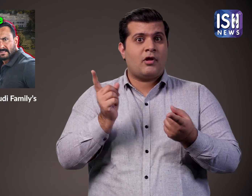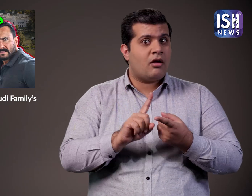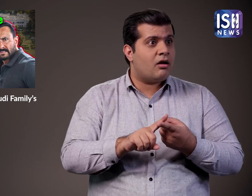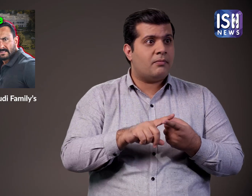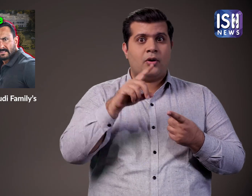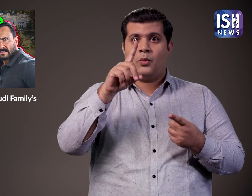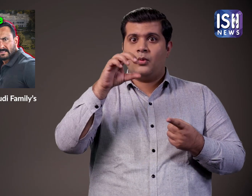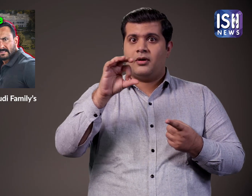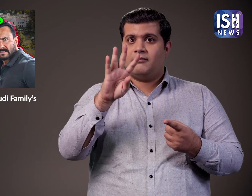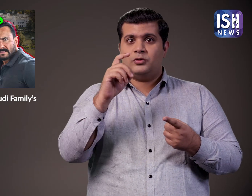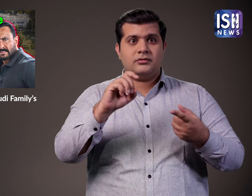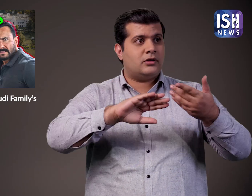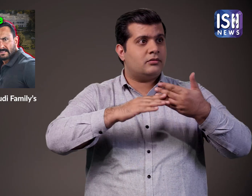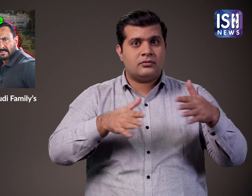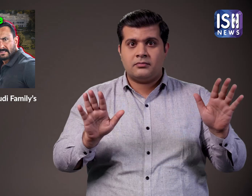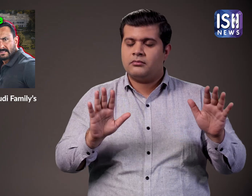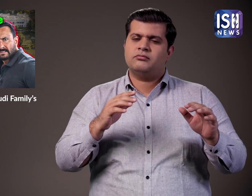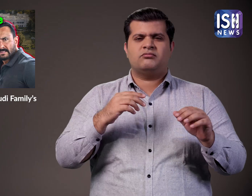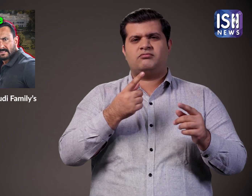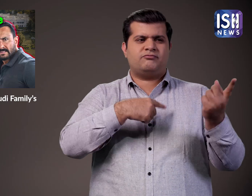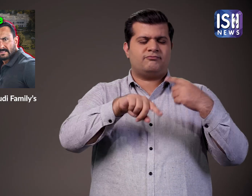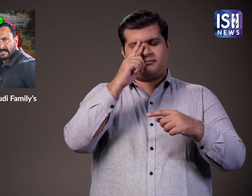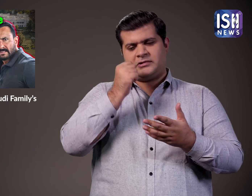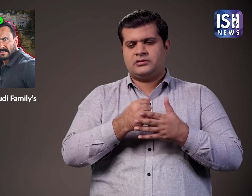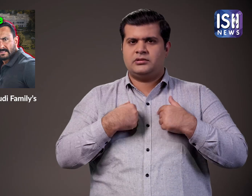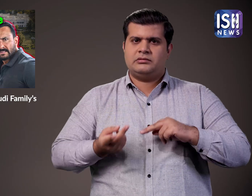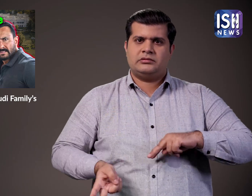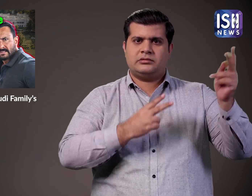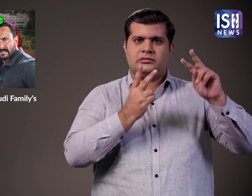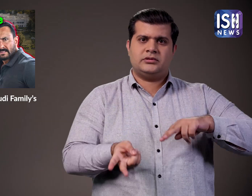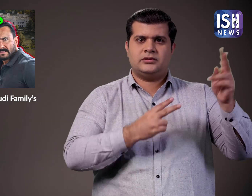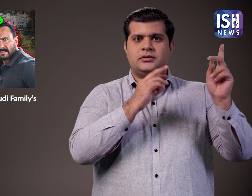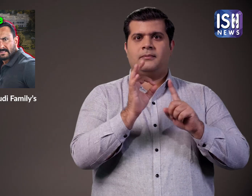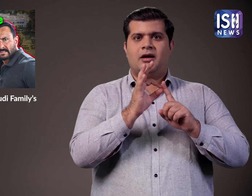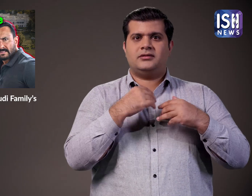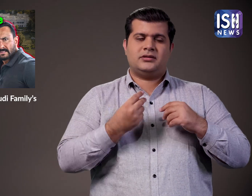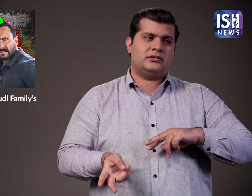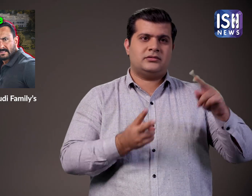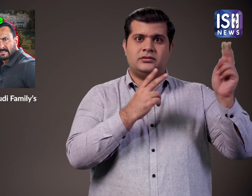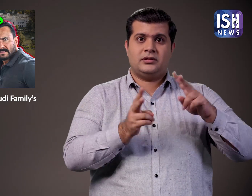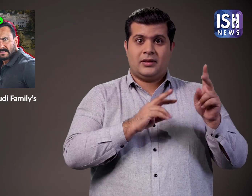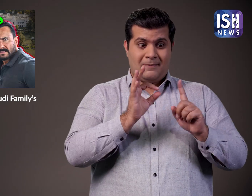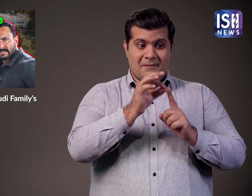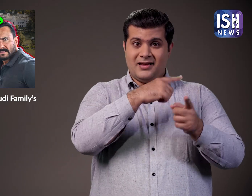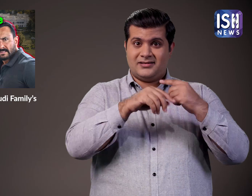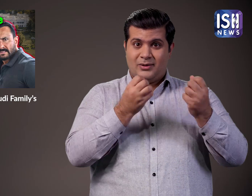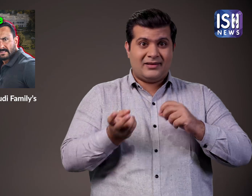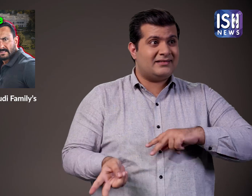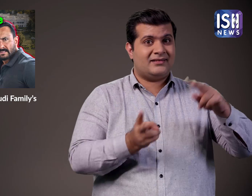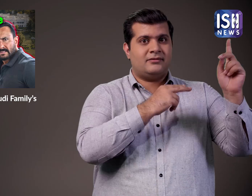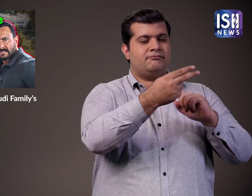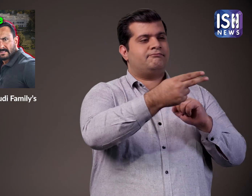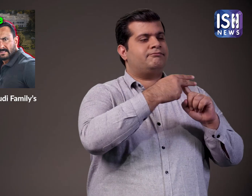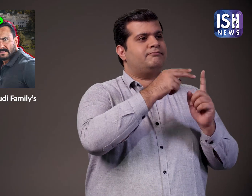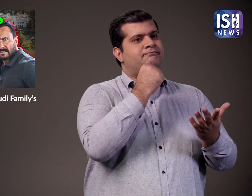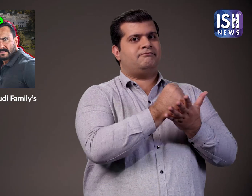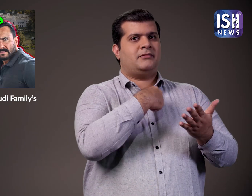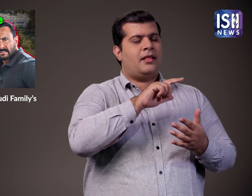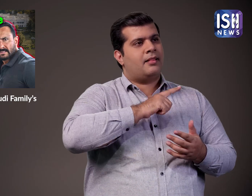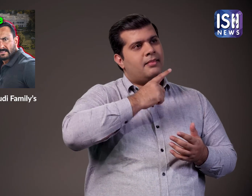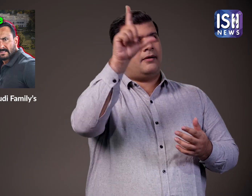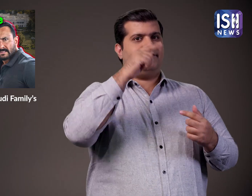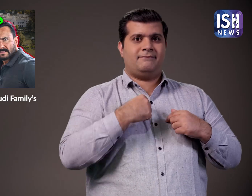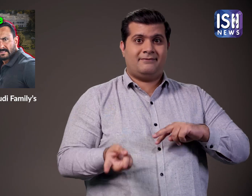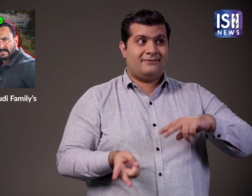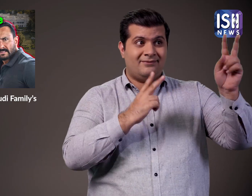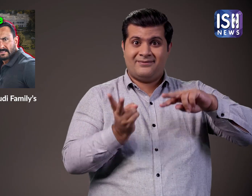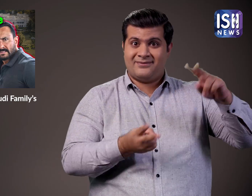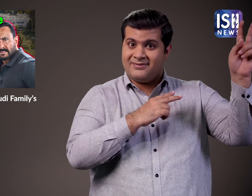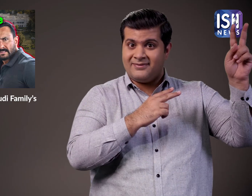After the partition in 1947, some people decided to move to Pakistan permanently.